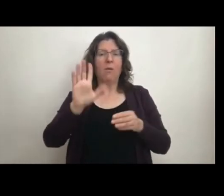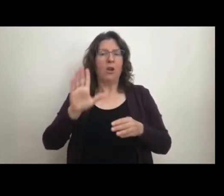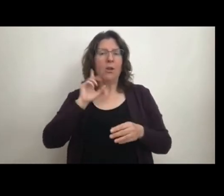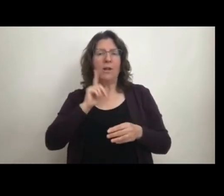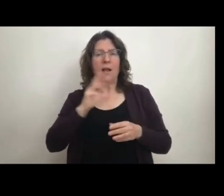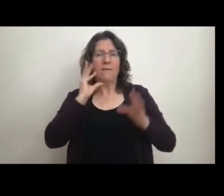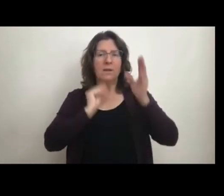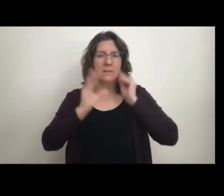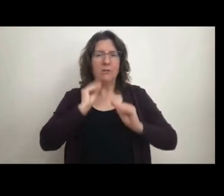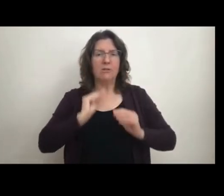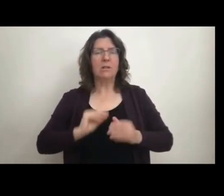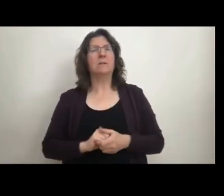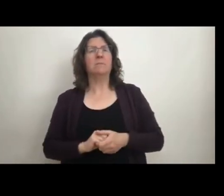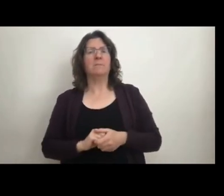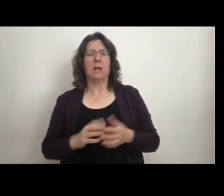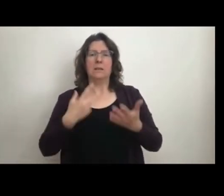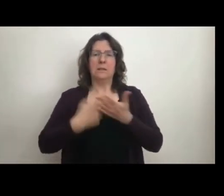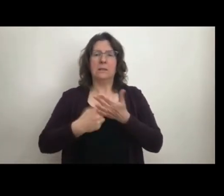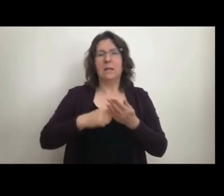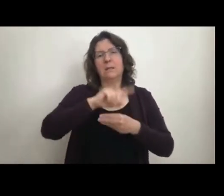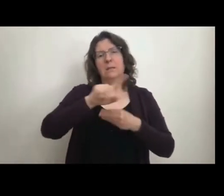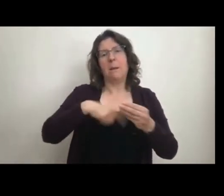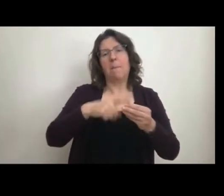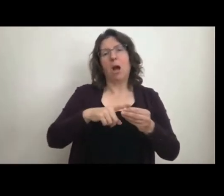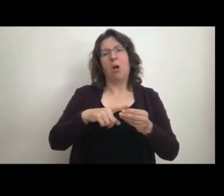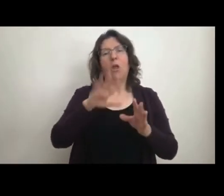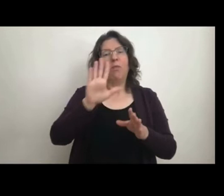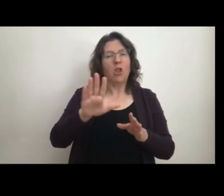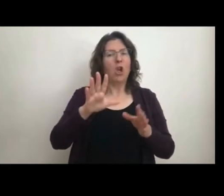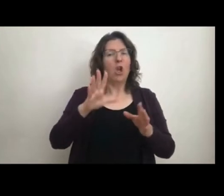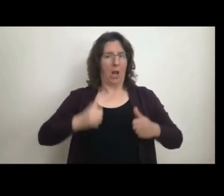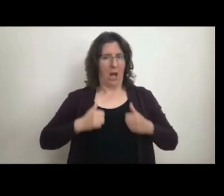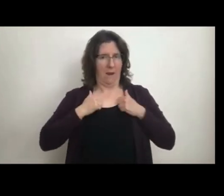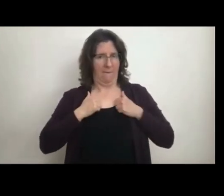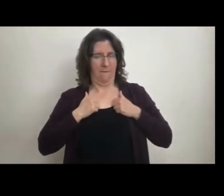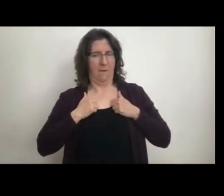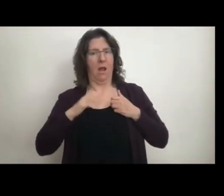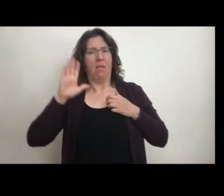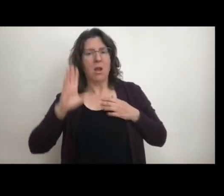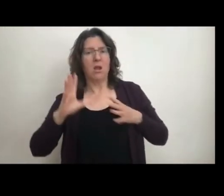It had to be about their deaf experience.